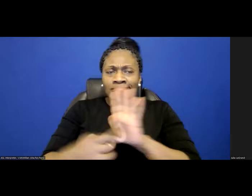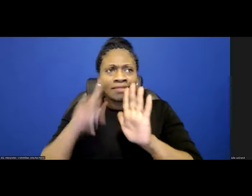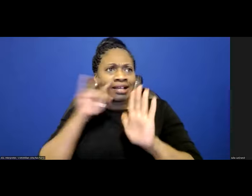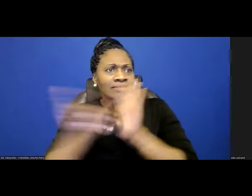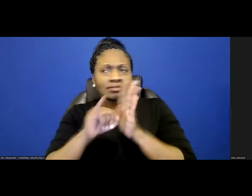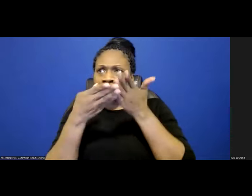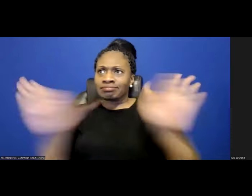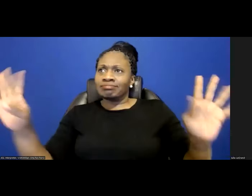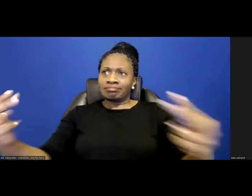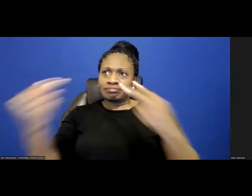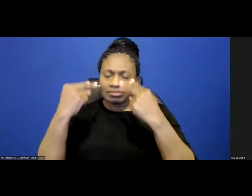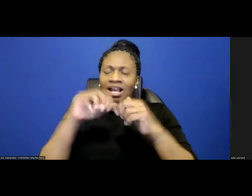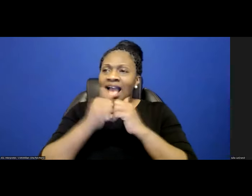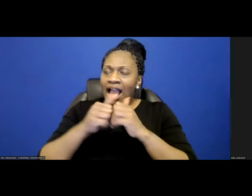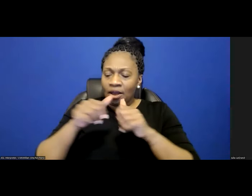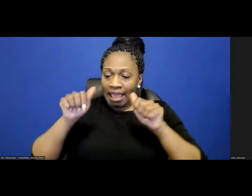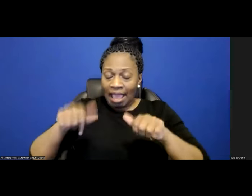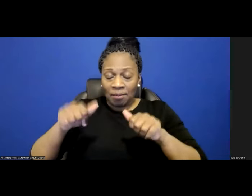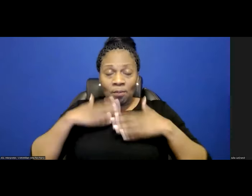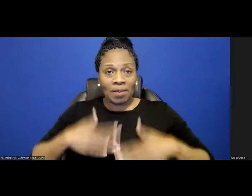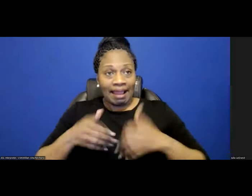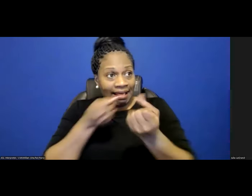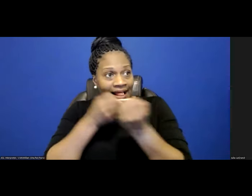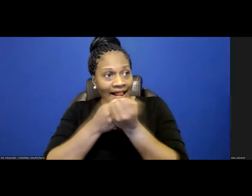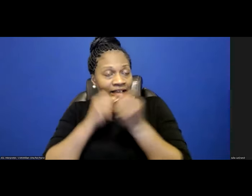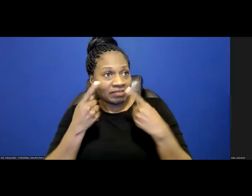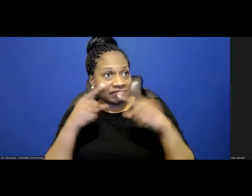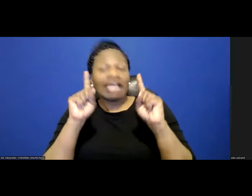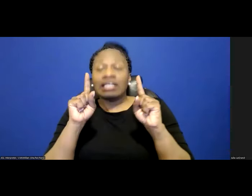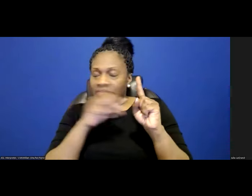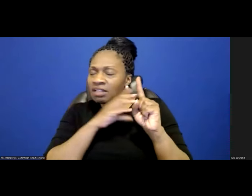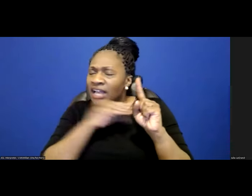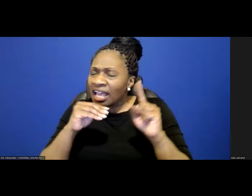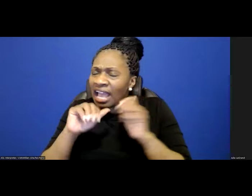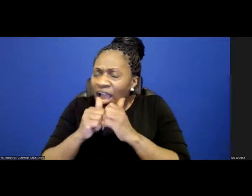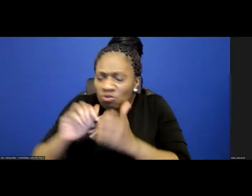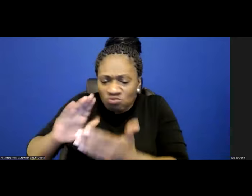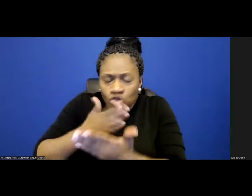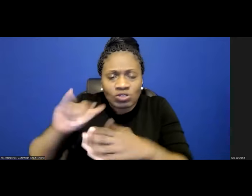and how able-bodied allies can be effective and also just how the music industry can change